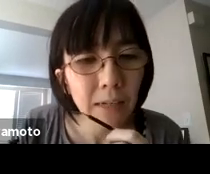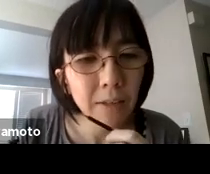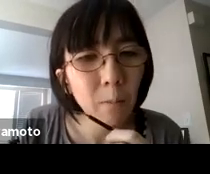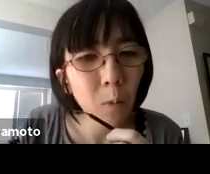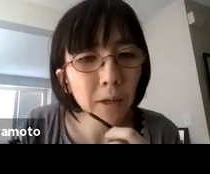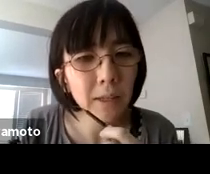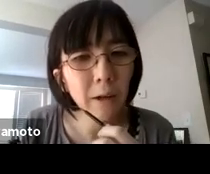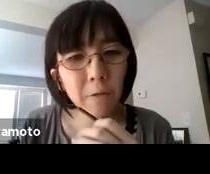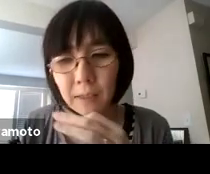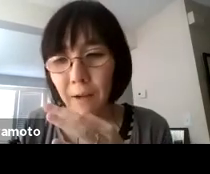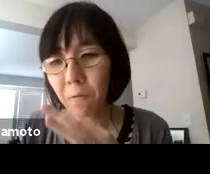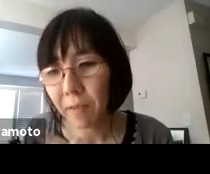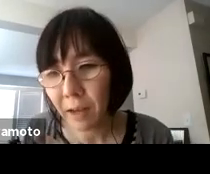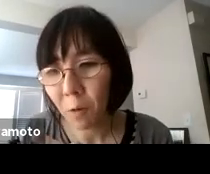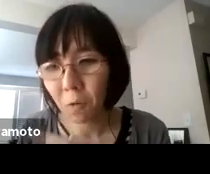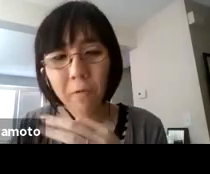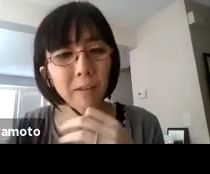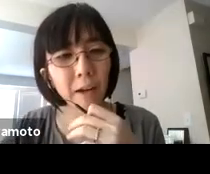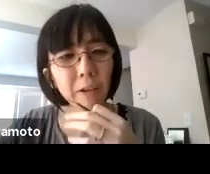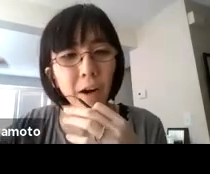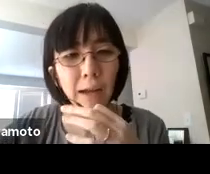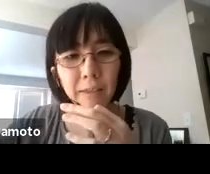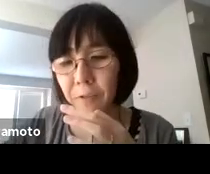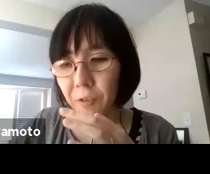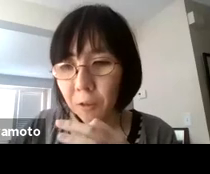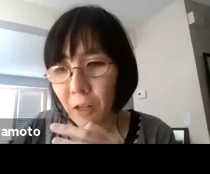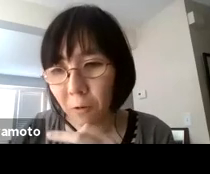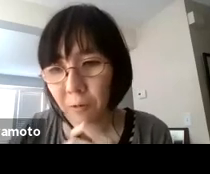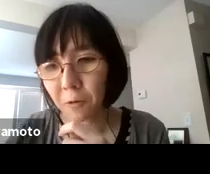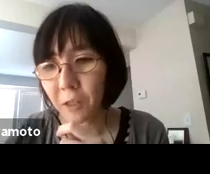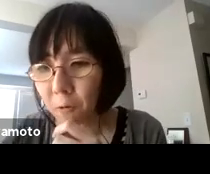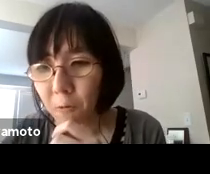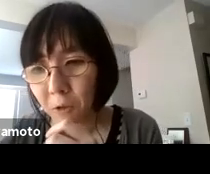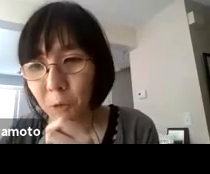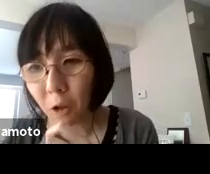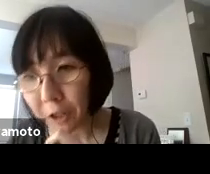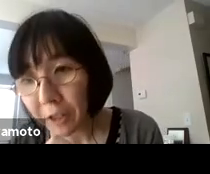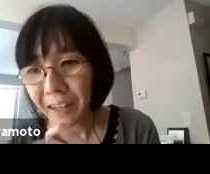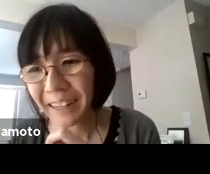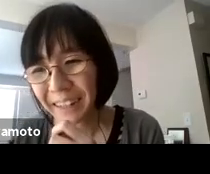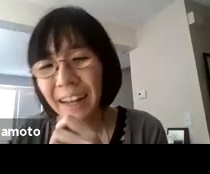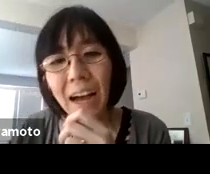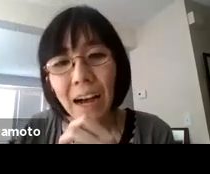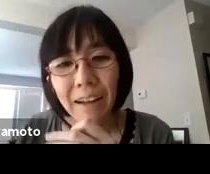It's important that we sit with them or we that we are at a physical level because they're a little smaller.